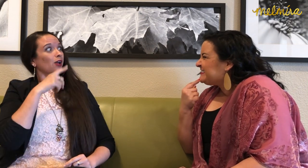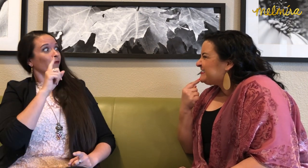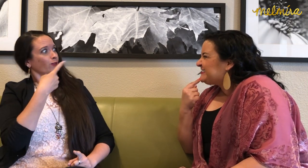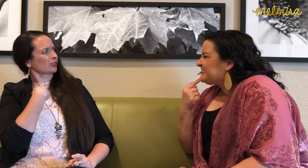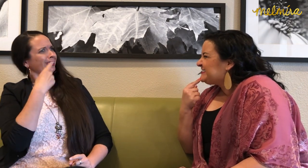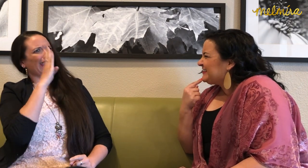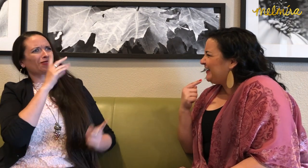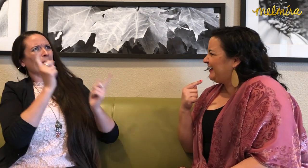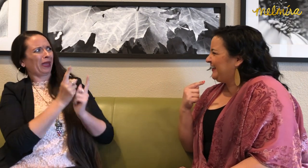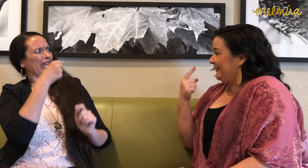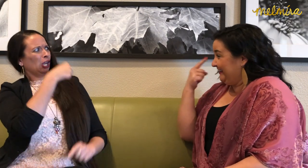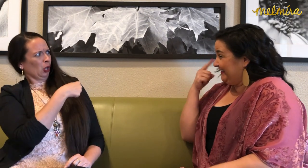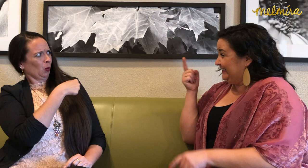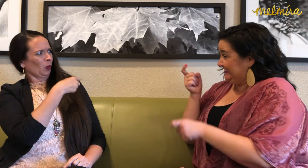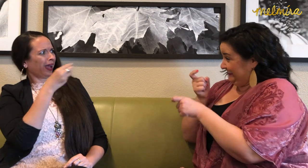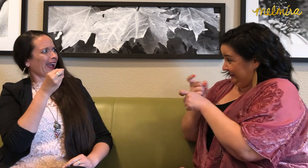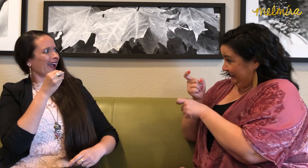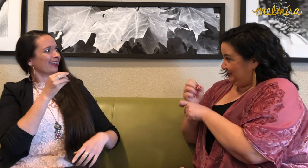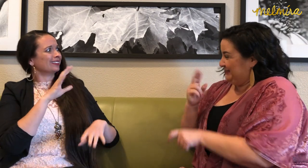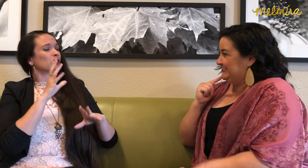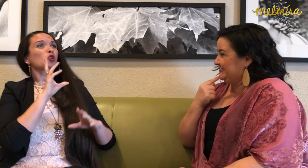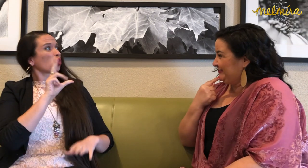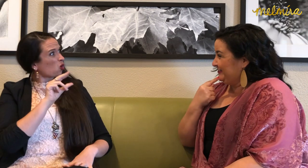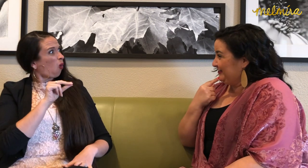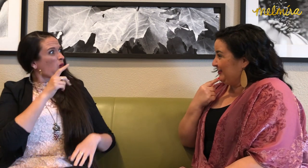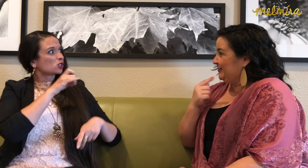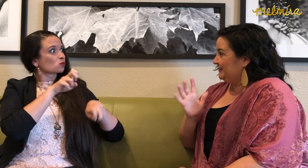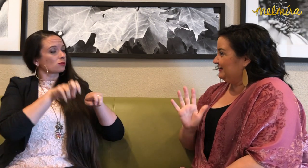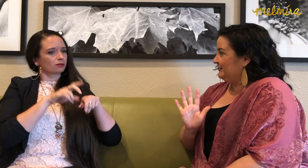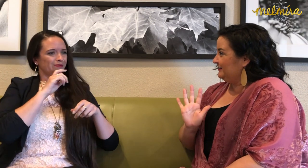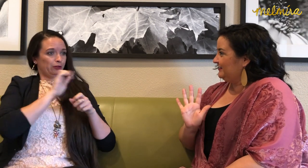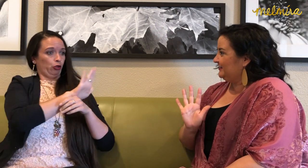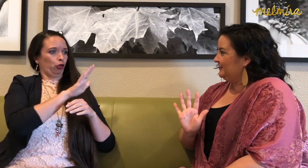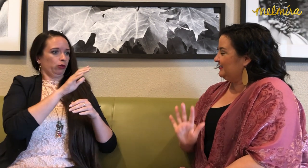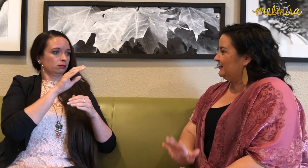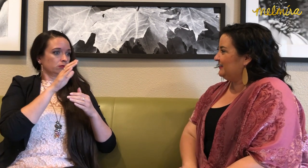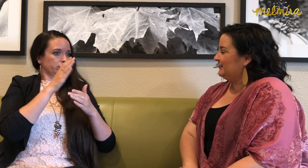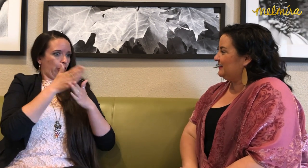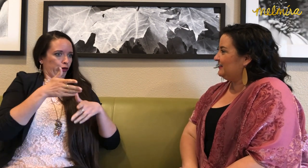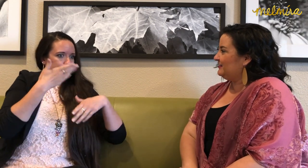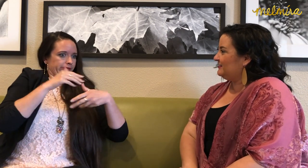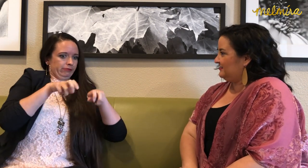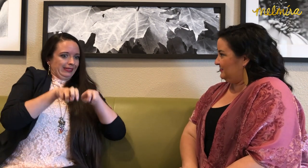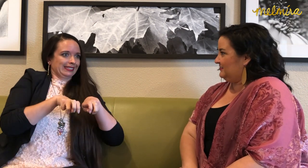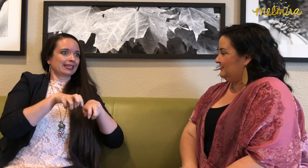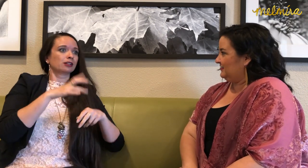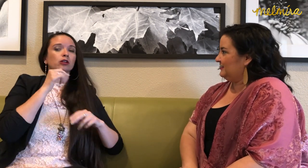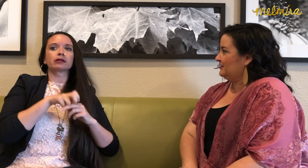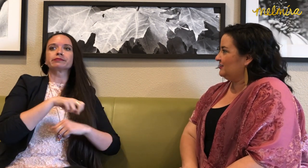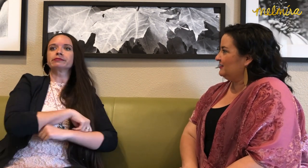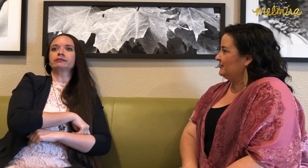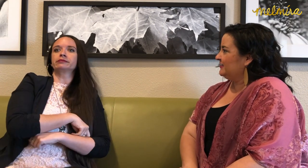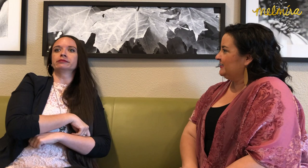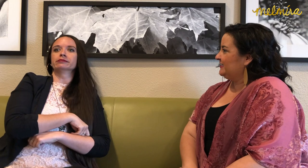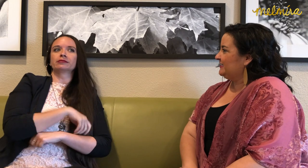I was like...first of all, I've never met you. Was she kidding, or was she serious? Her partner was just looking at me while that woman made that